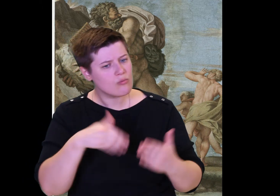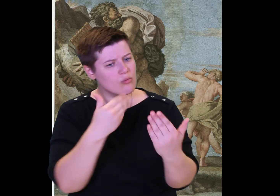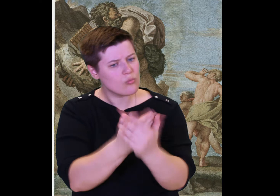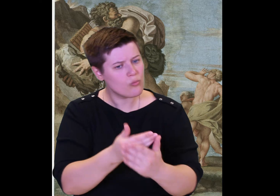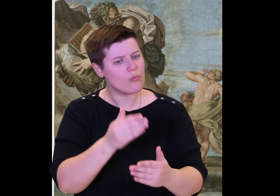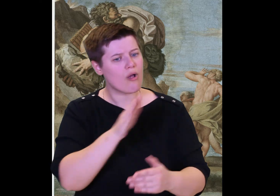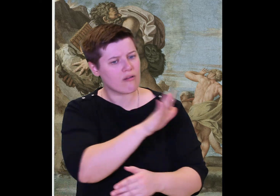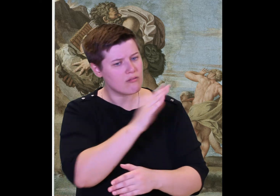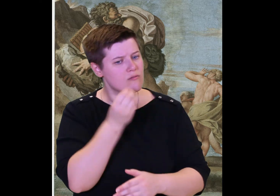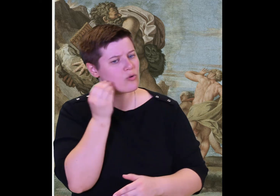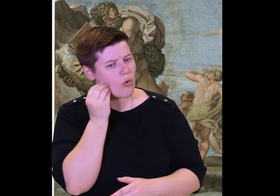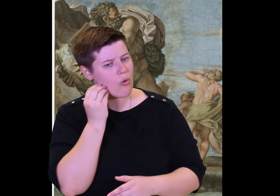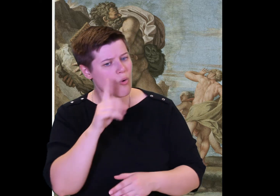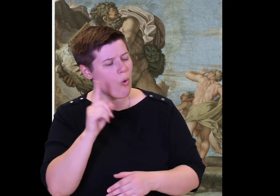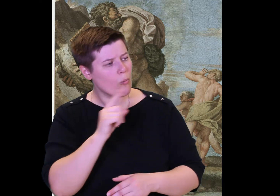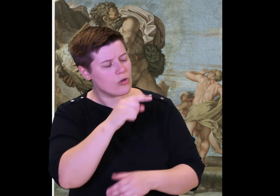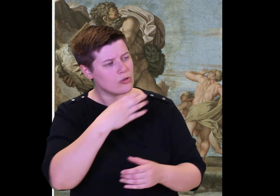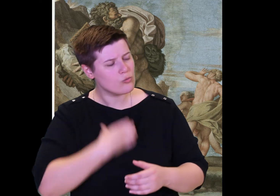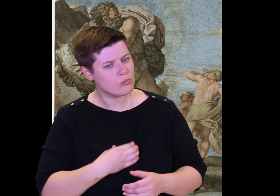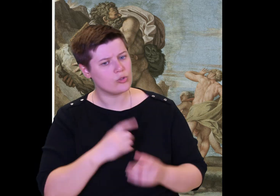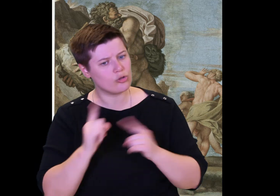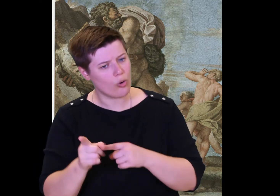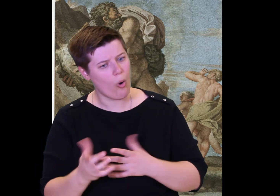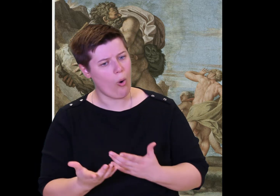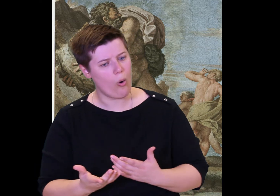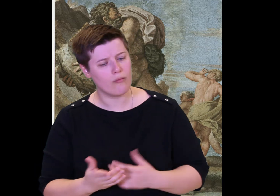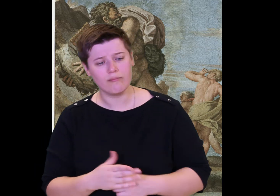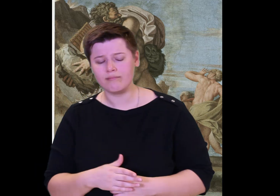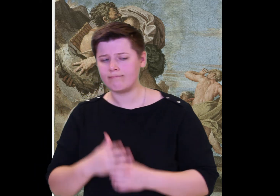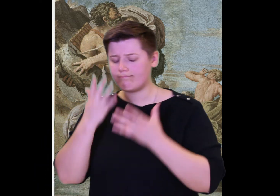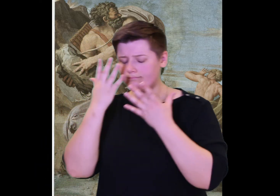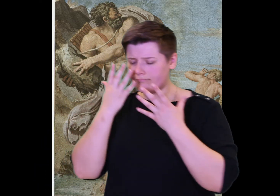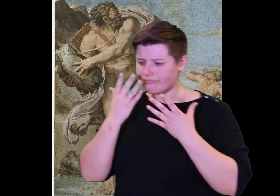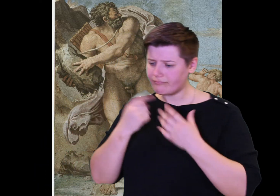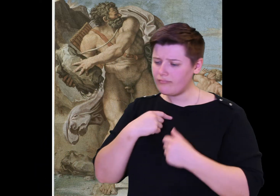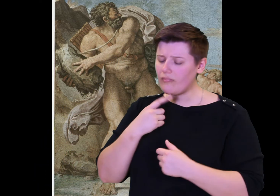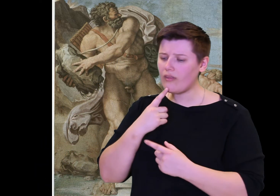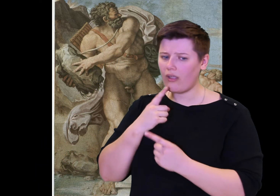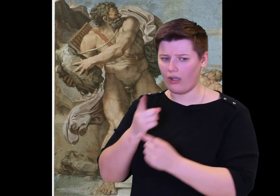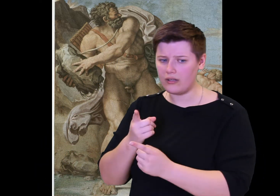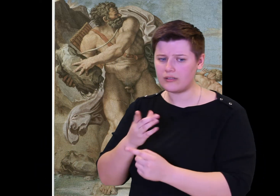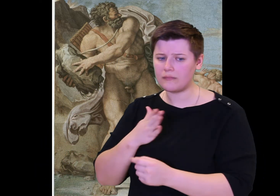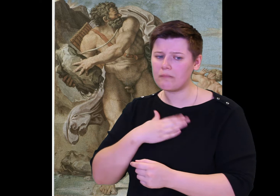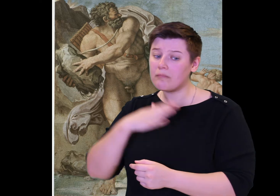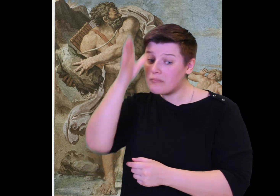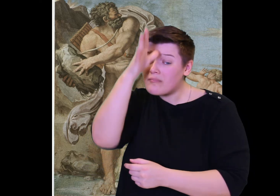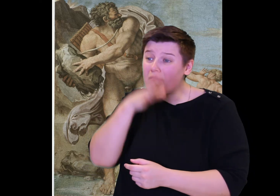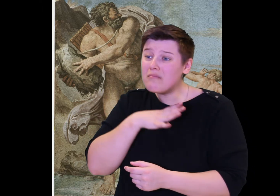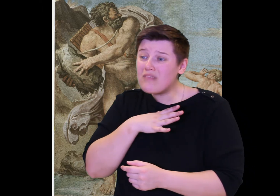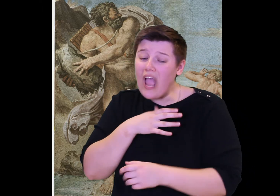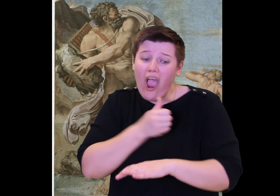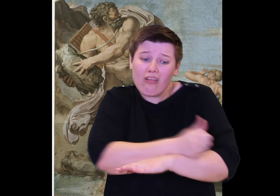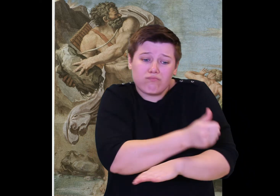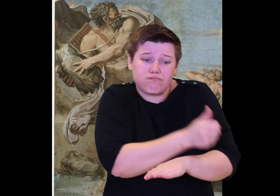We entered and sat down beside the doorposts. Startled, they asked,